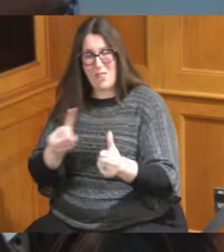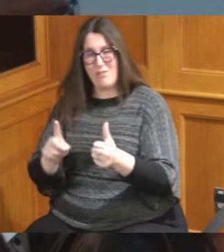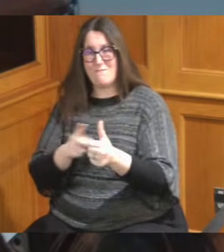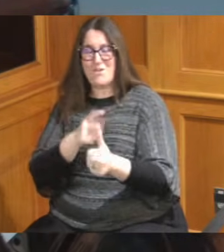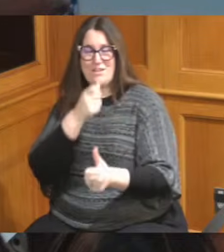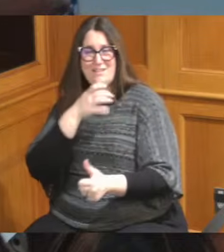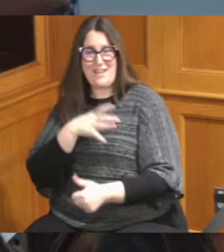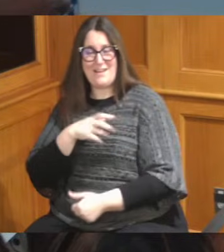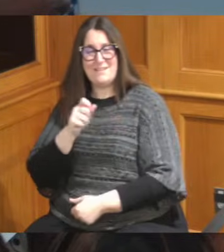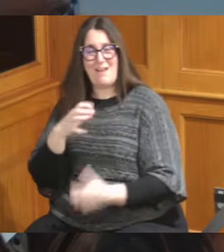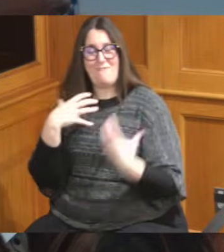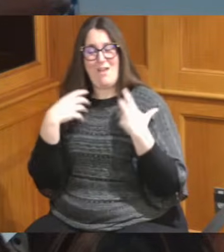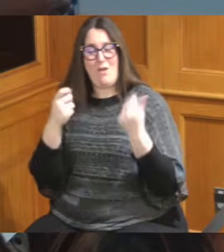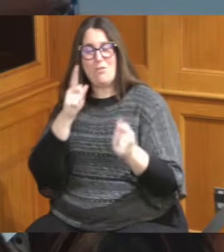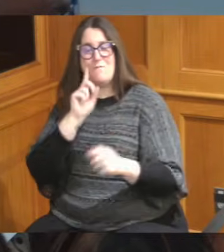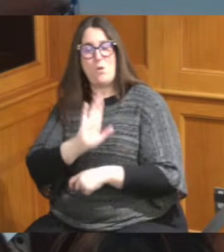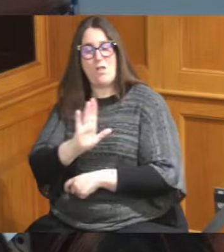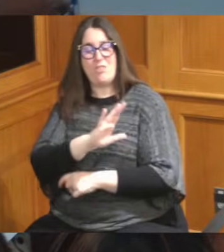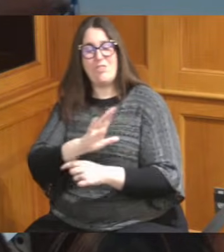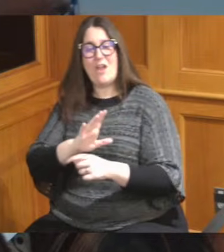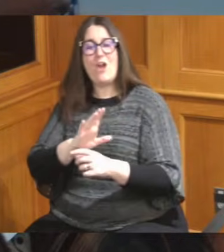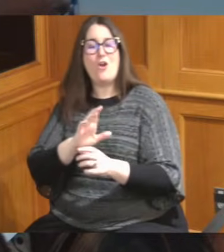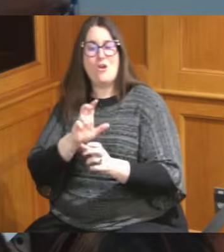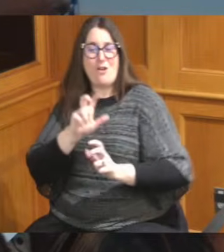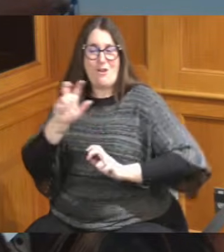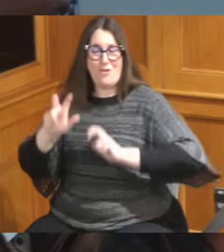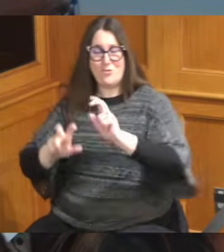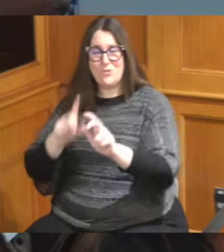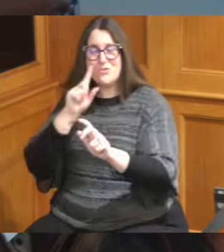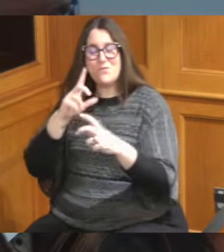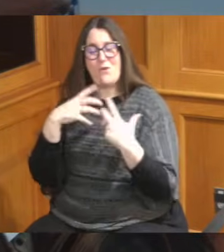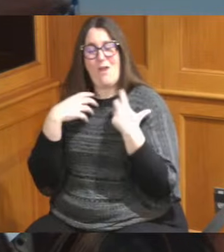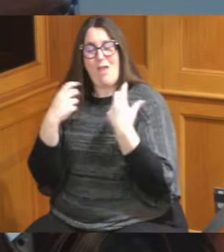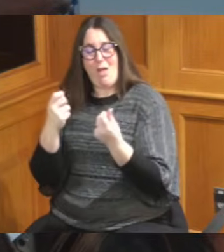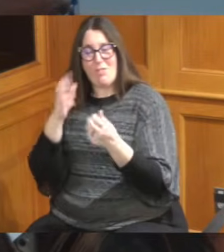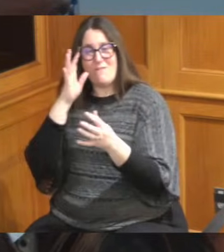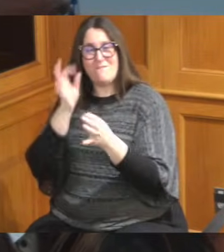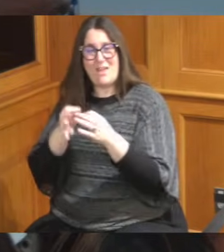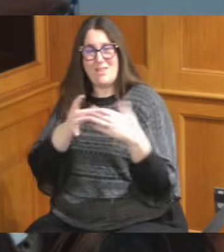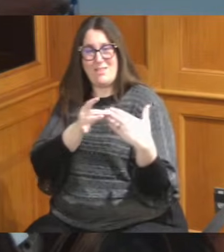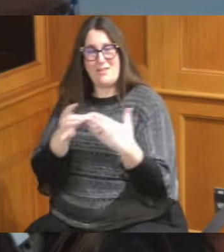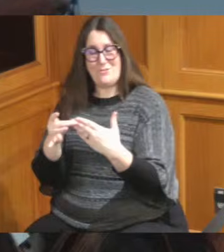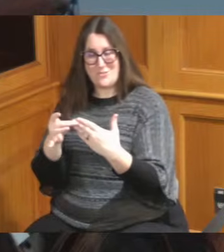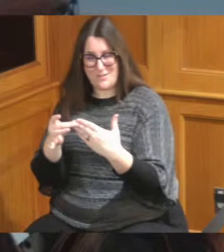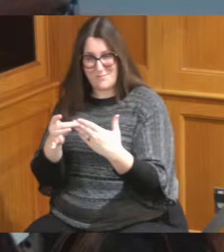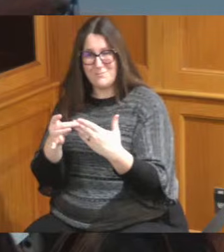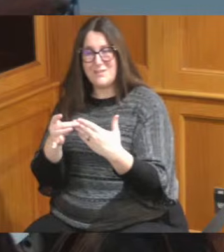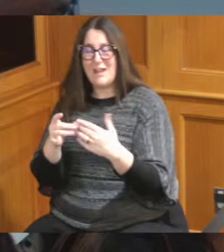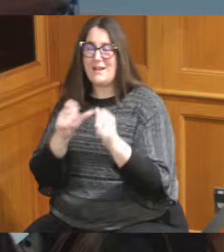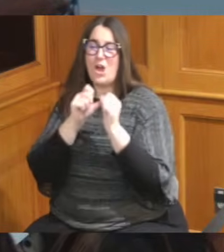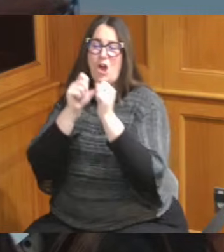for their outstanding contributions to community health faith-based leadership and ongoing pursuit